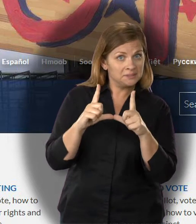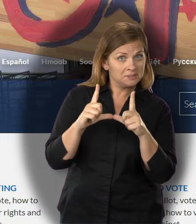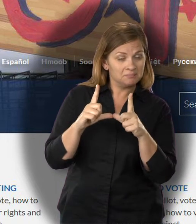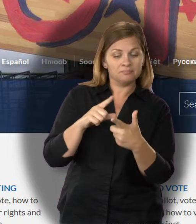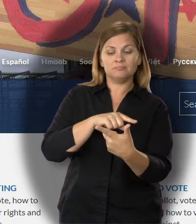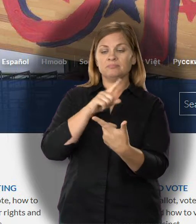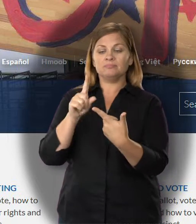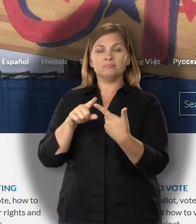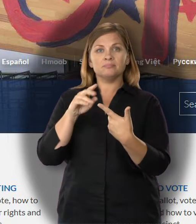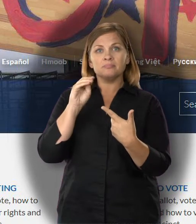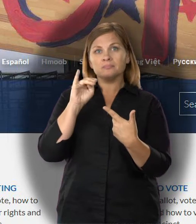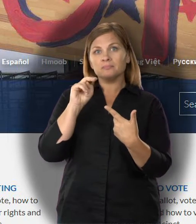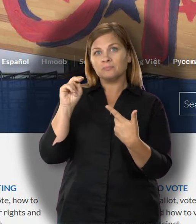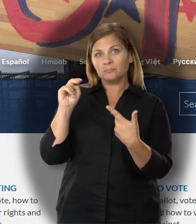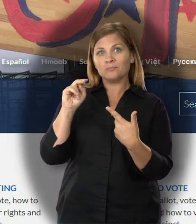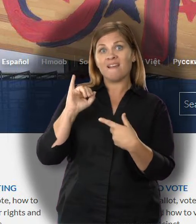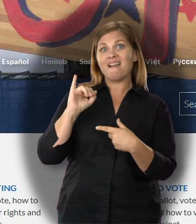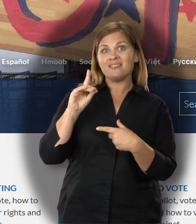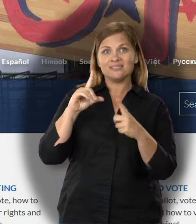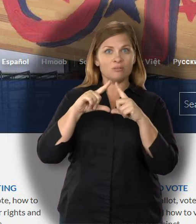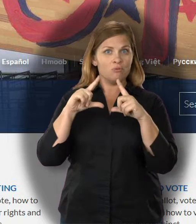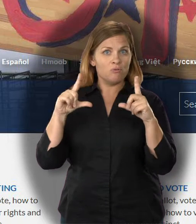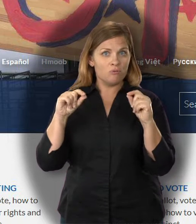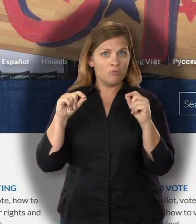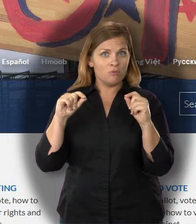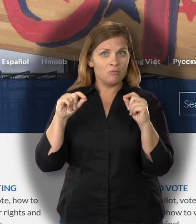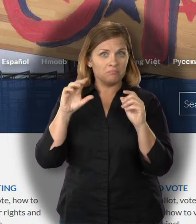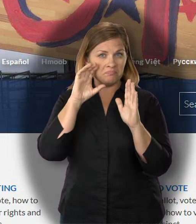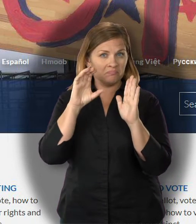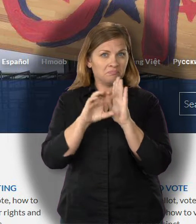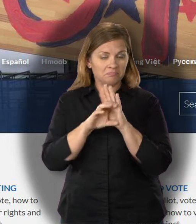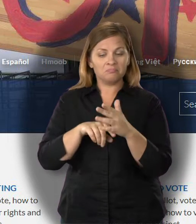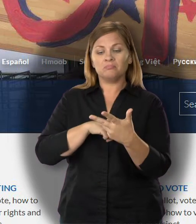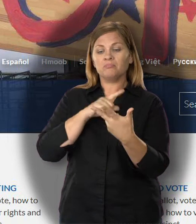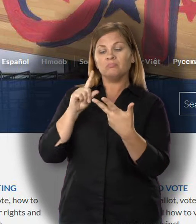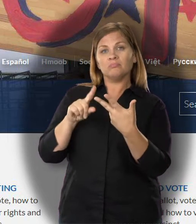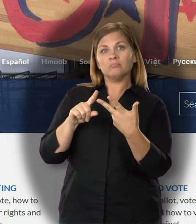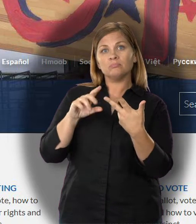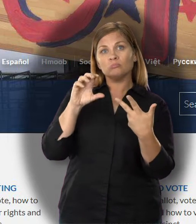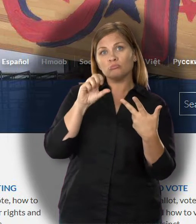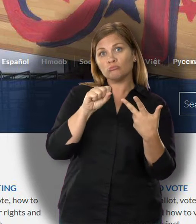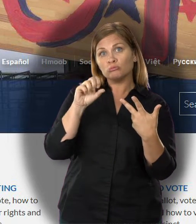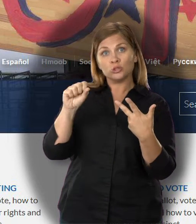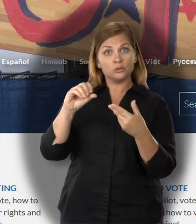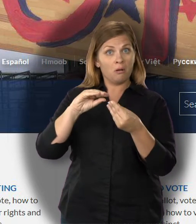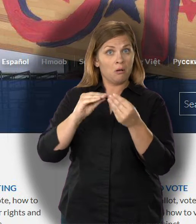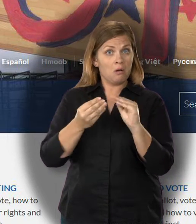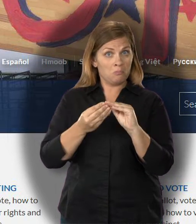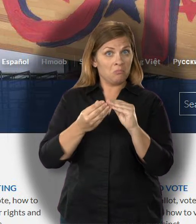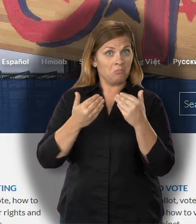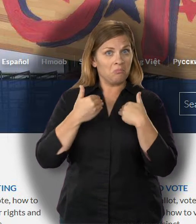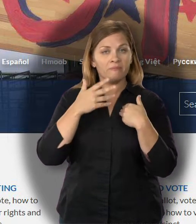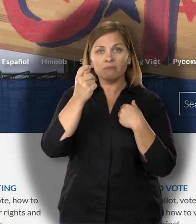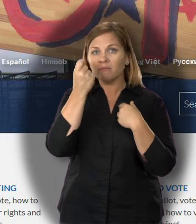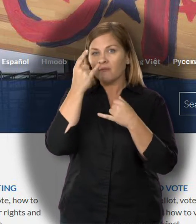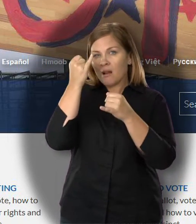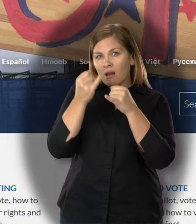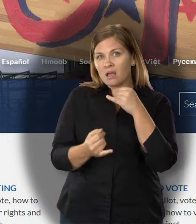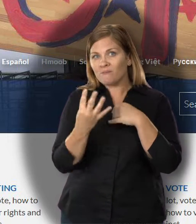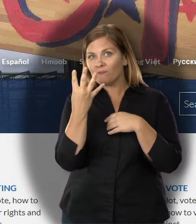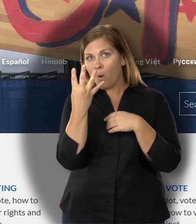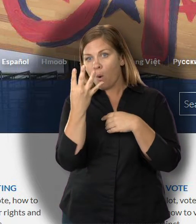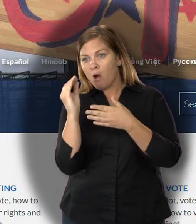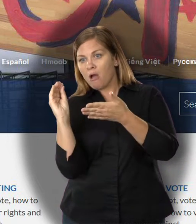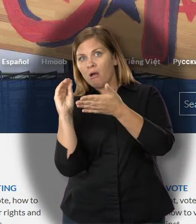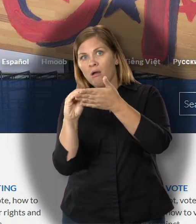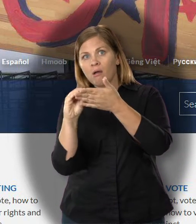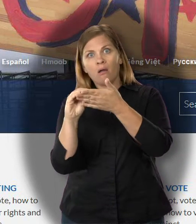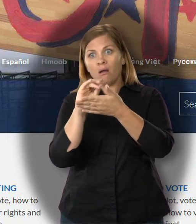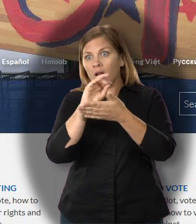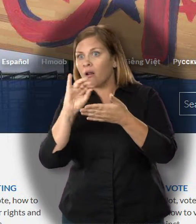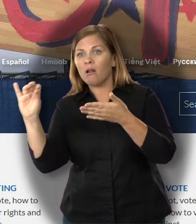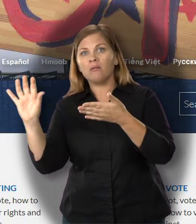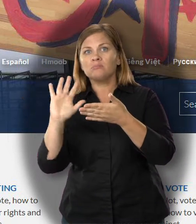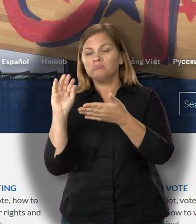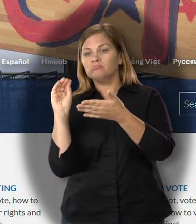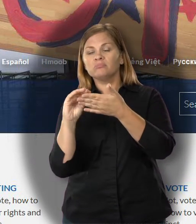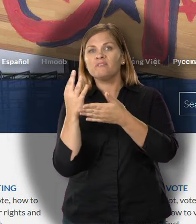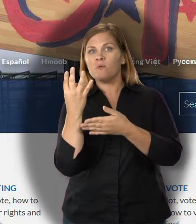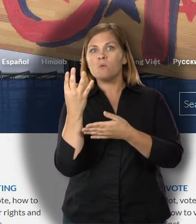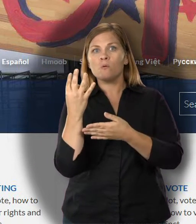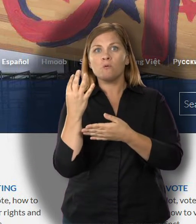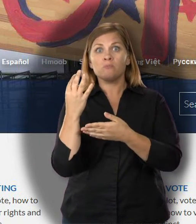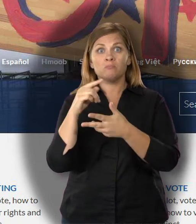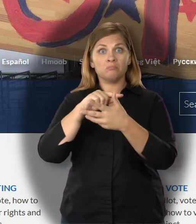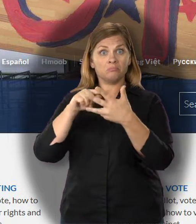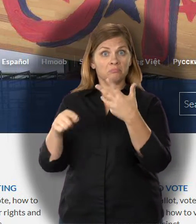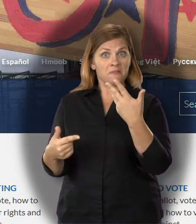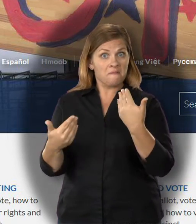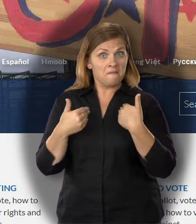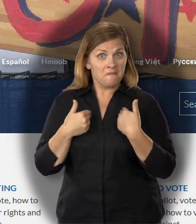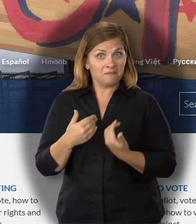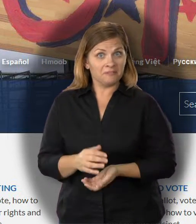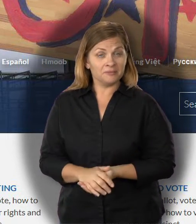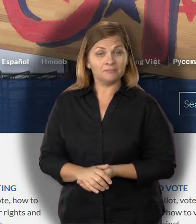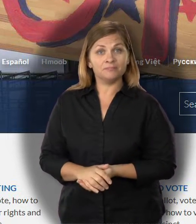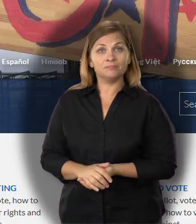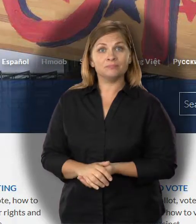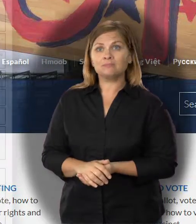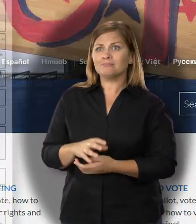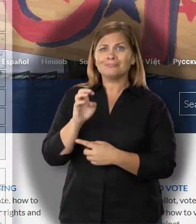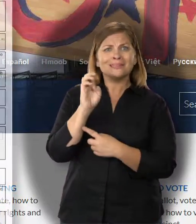the last four digits of your Social Security number.